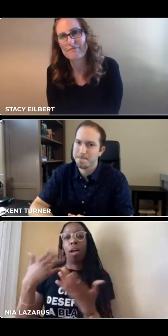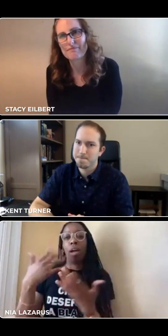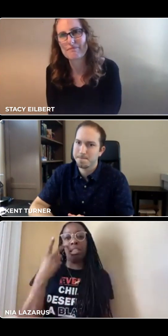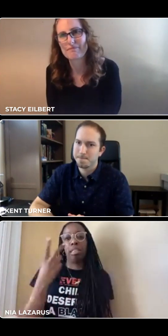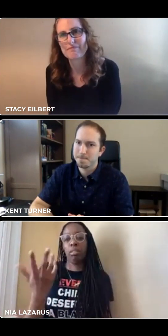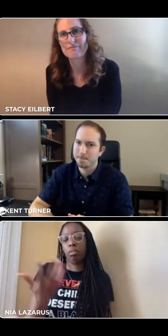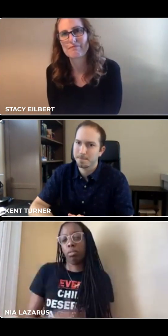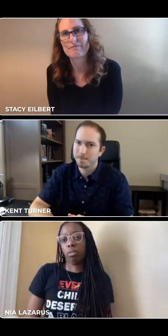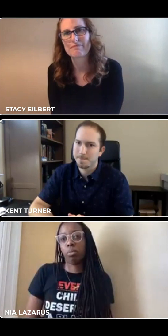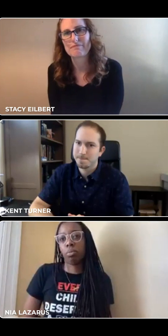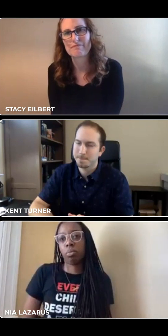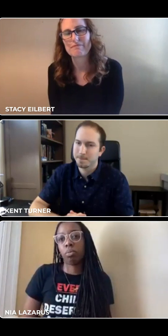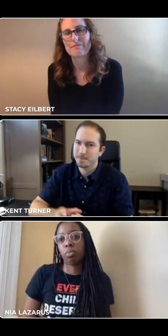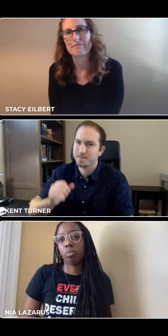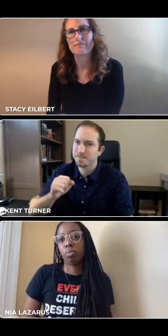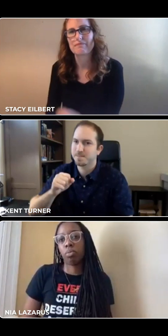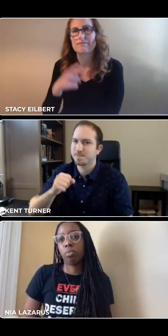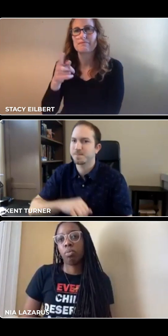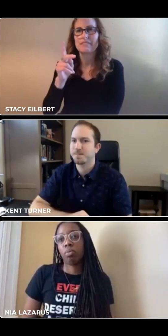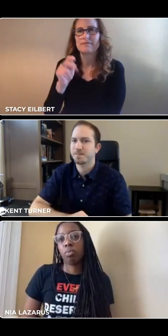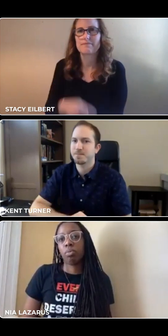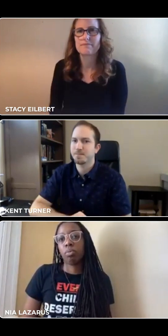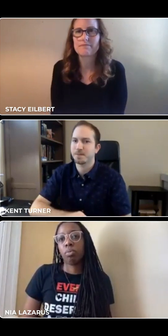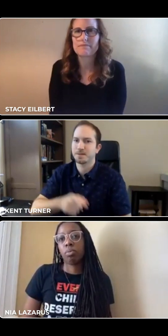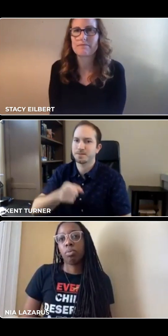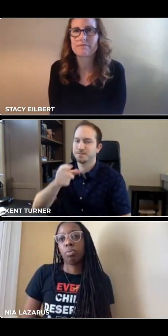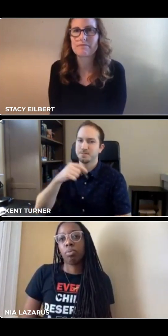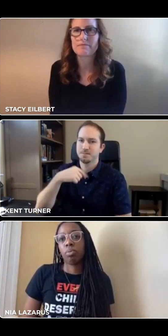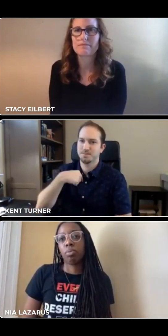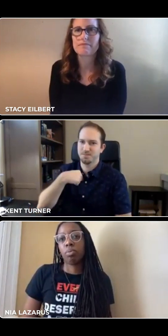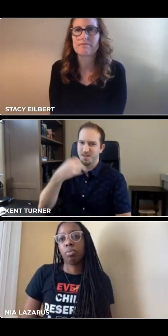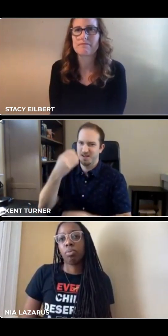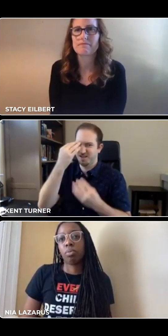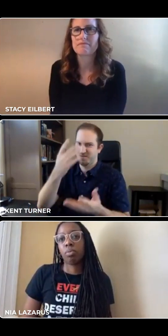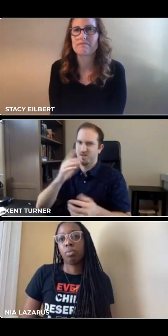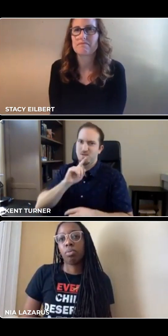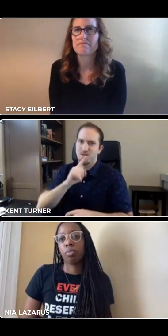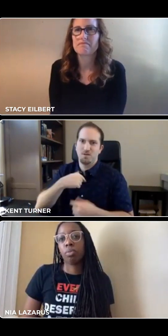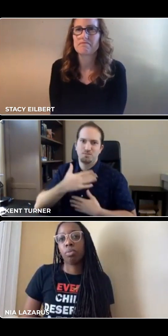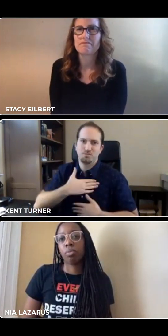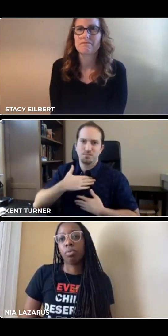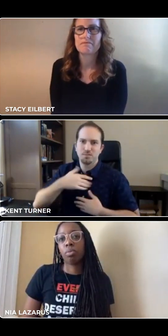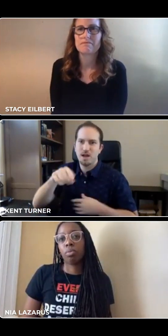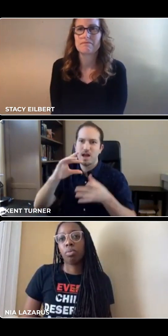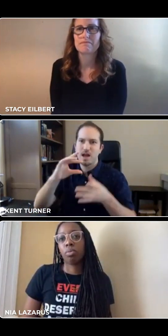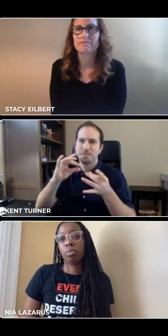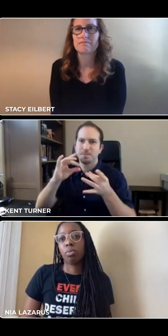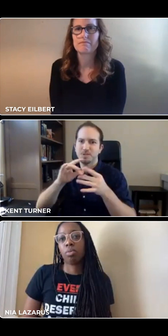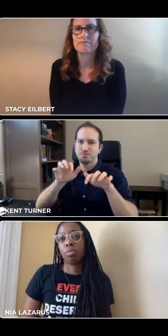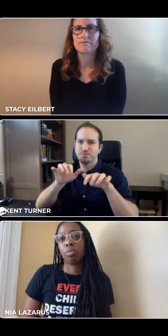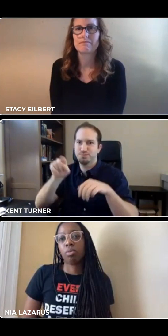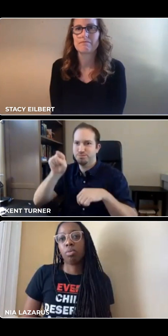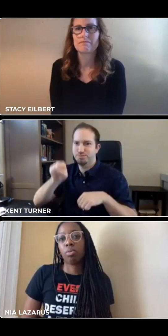transition easier. I don't want to say it's easy for everyone, but that is some of what I have seen. Yes. Kent?